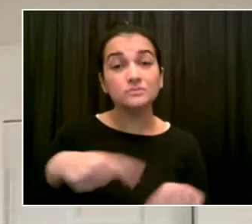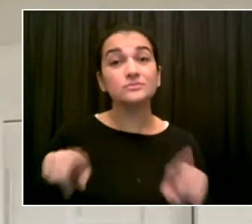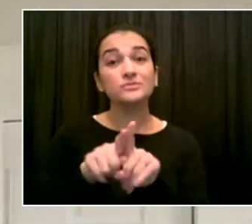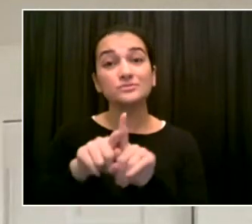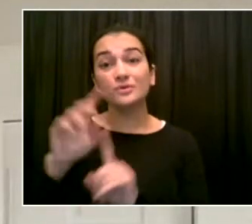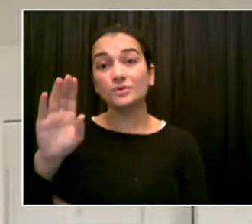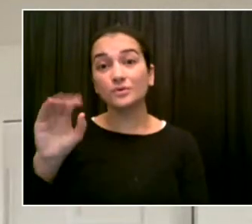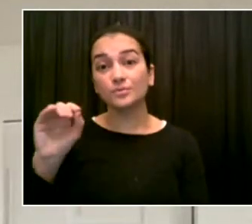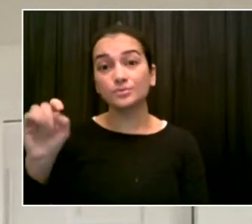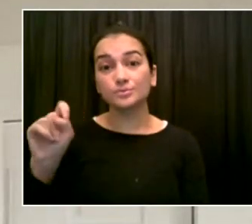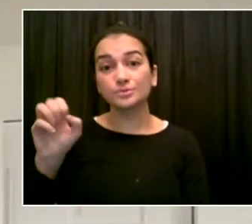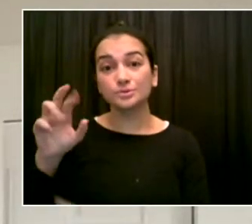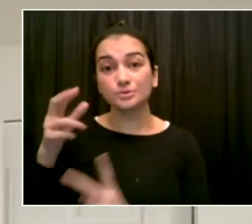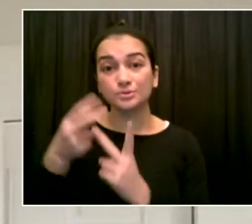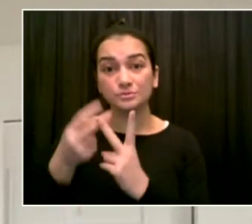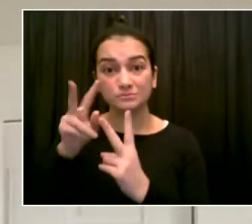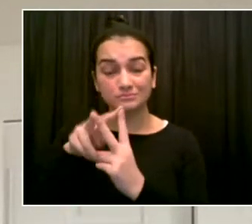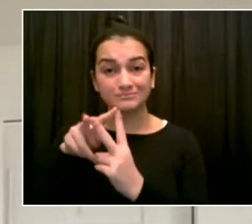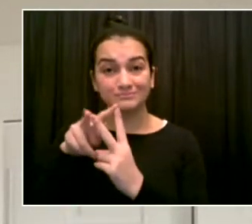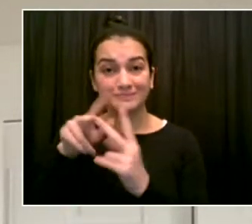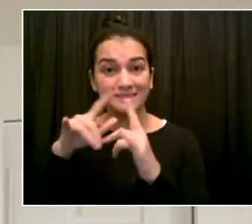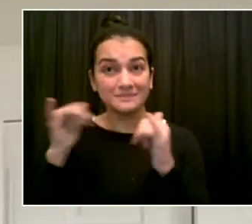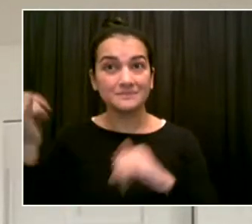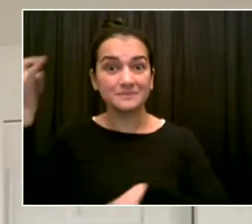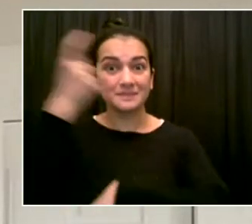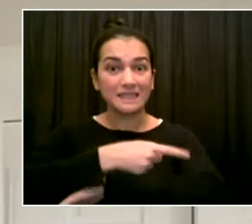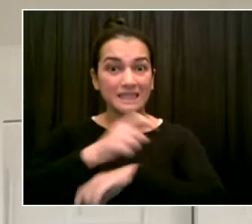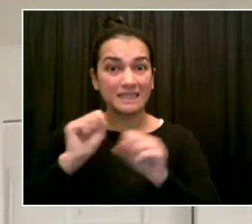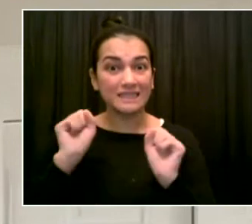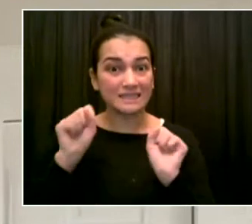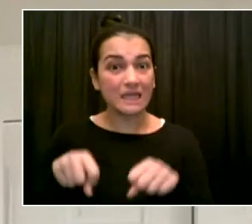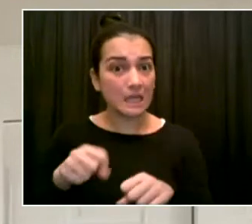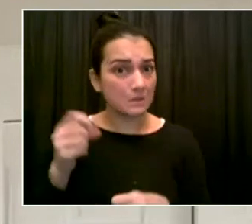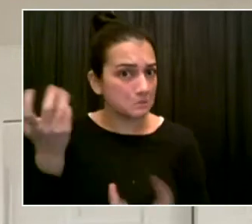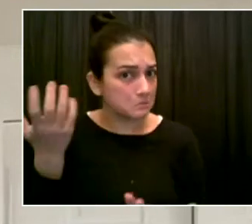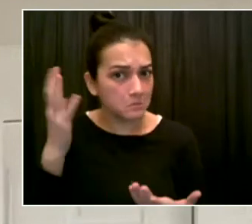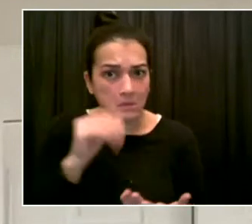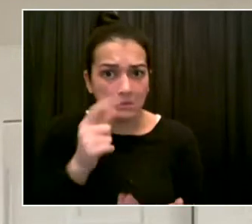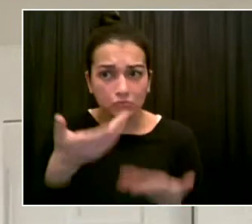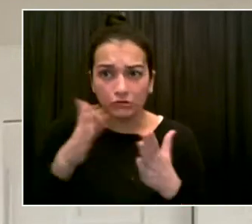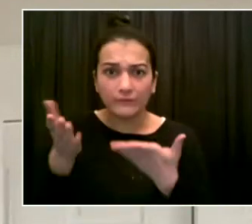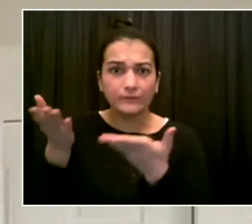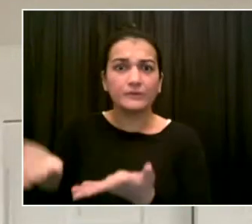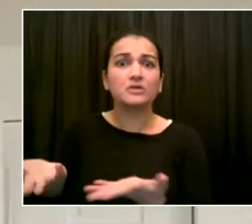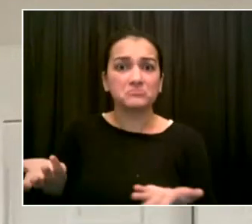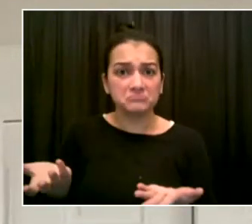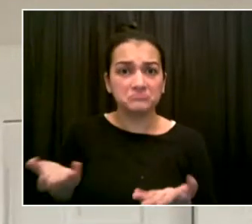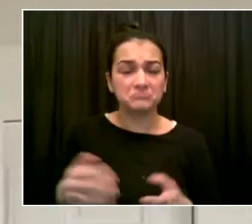BOOSTER AND MY FLU SHOT COMBO TODAY IN THE SAME APPOINTMENT AT BELLVEUE HOSPITAL. YOU CAN MAKE YOUR APPOINTMENT